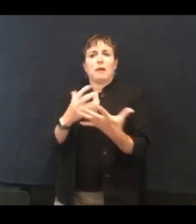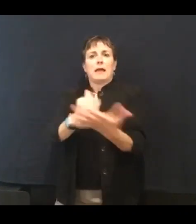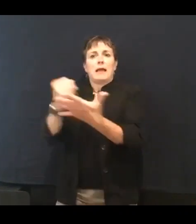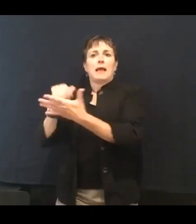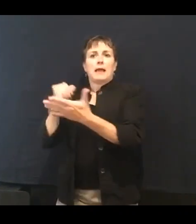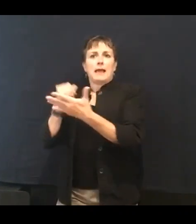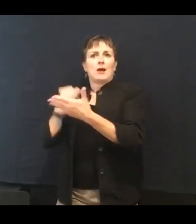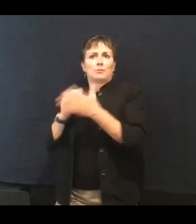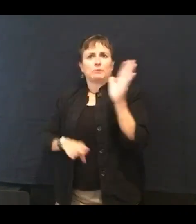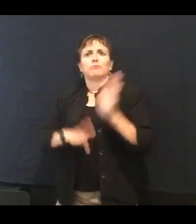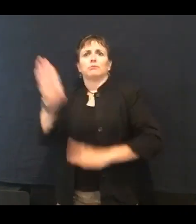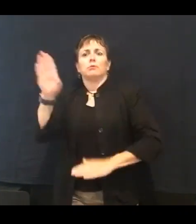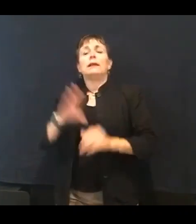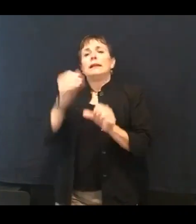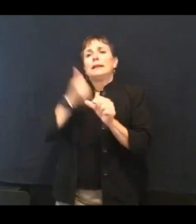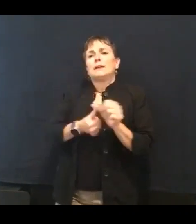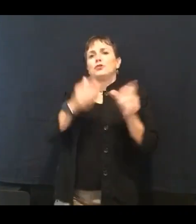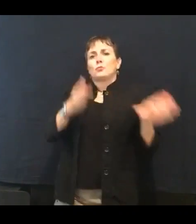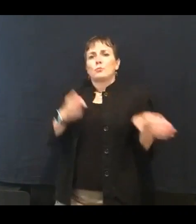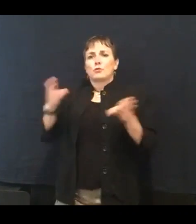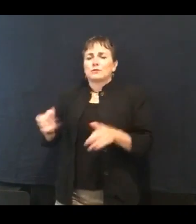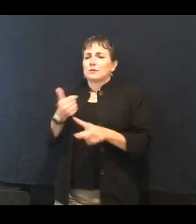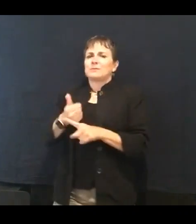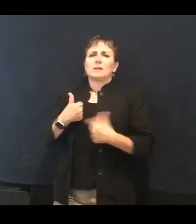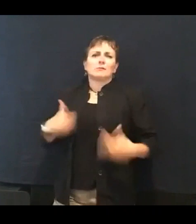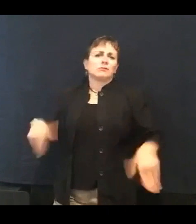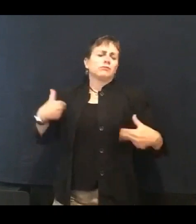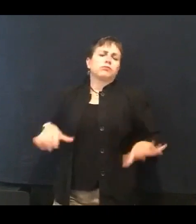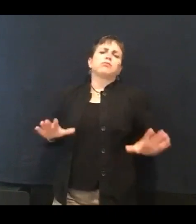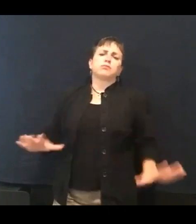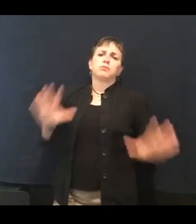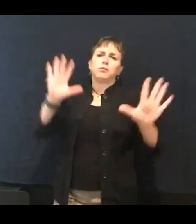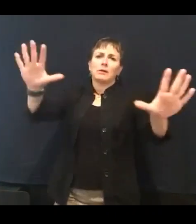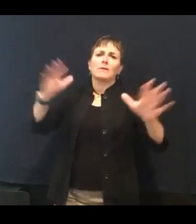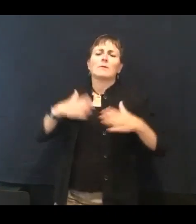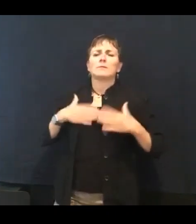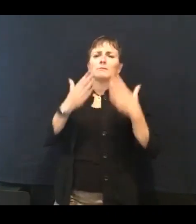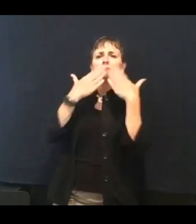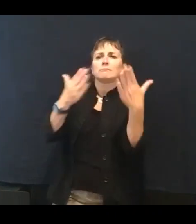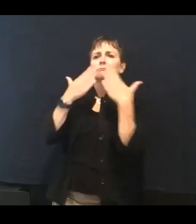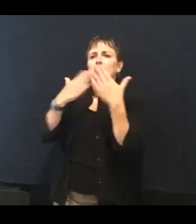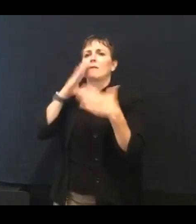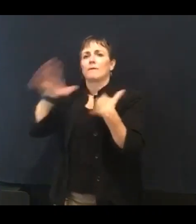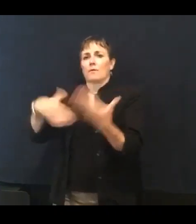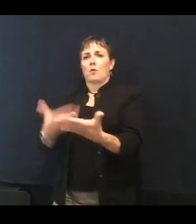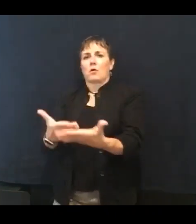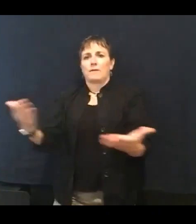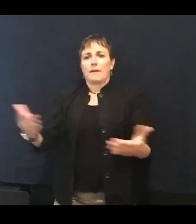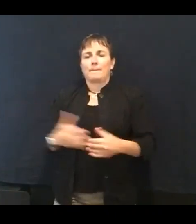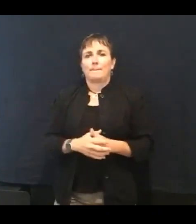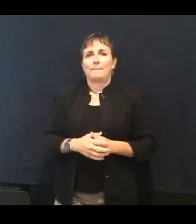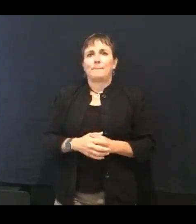Each member of the team is truly outstanding and I am tremendously grateful to them.